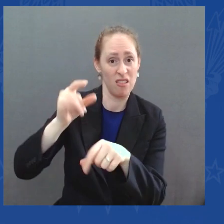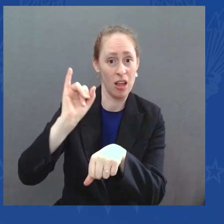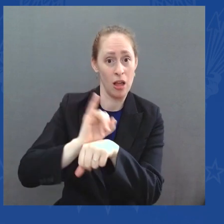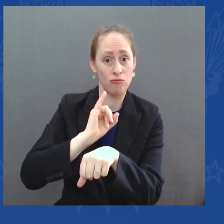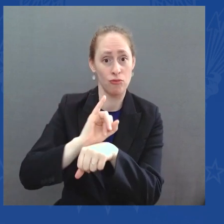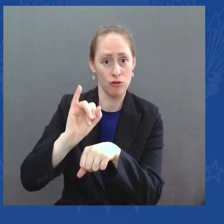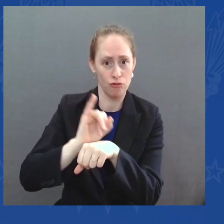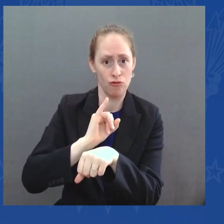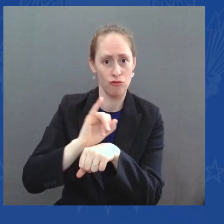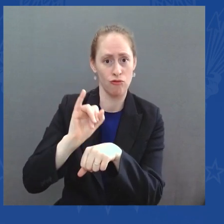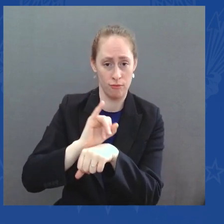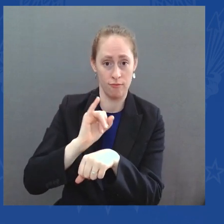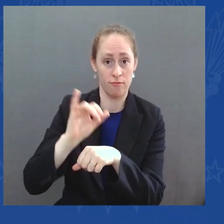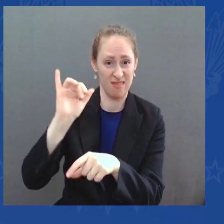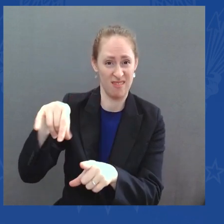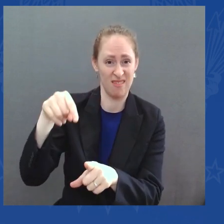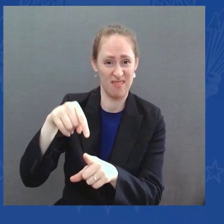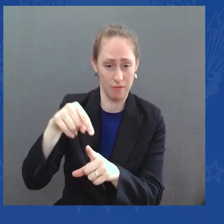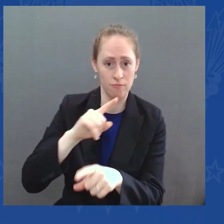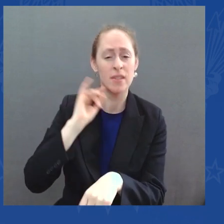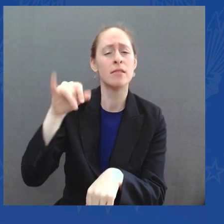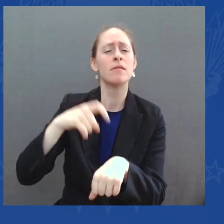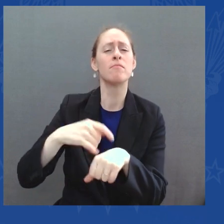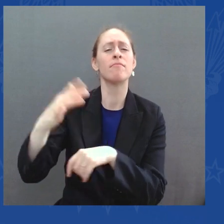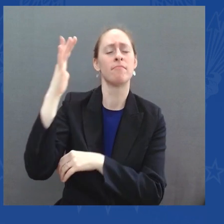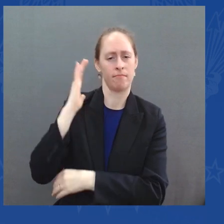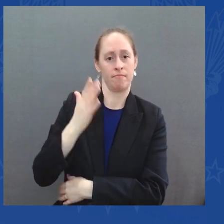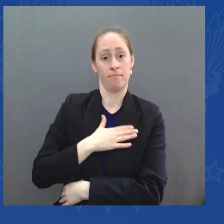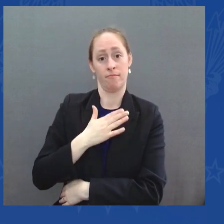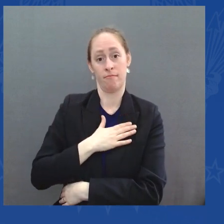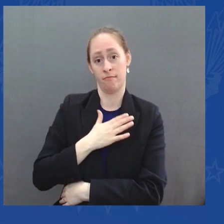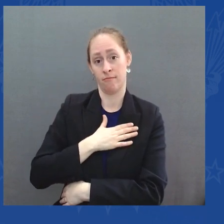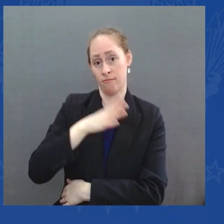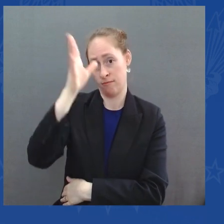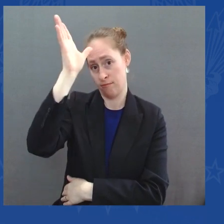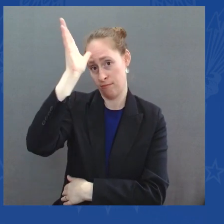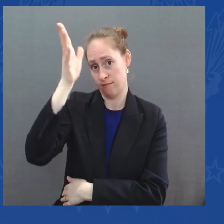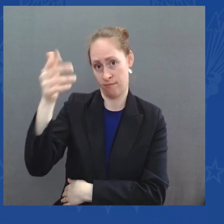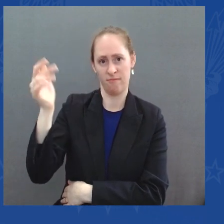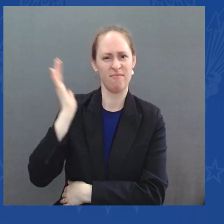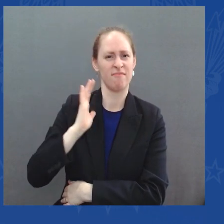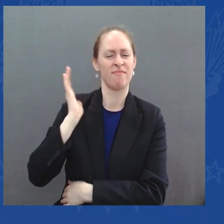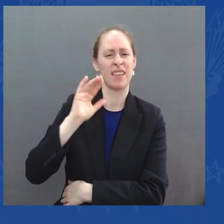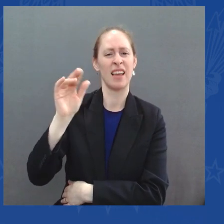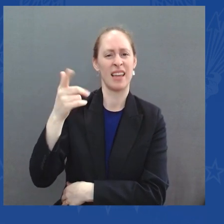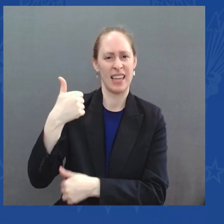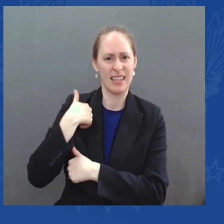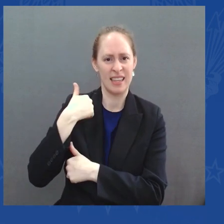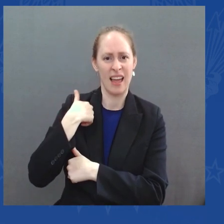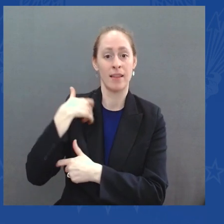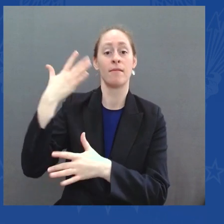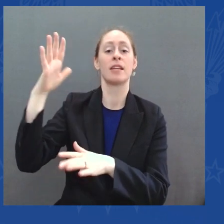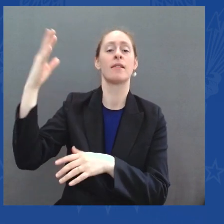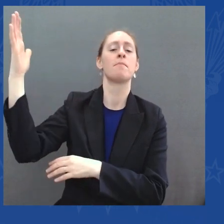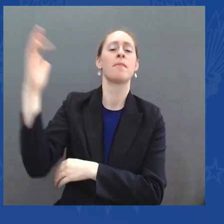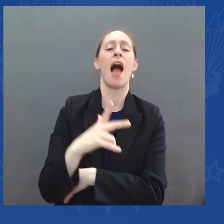It was a trucker with a Teamsters 107 in Philadelphia, and he drove for A&P supermarkets.